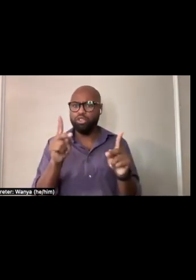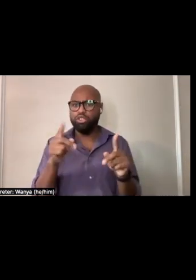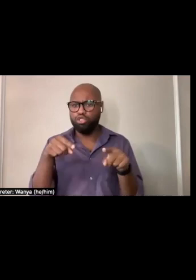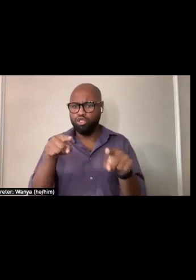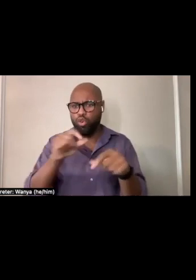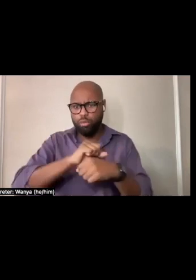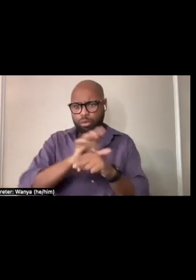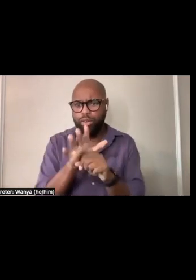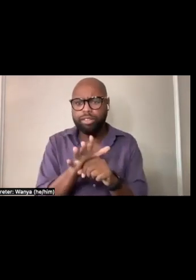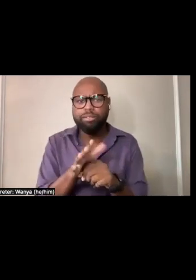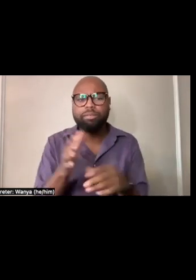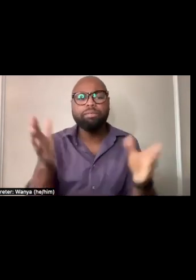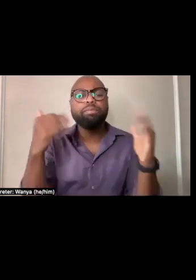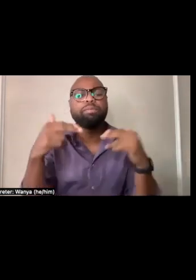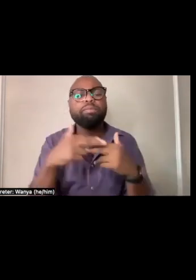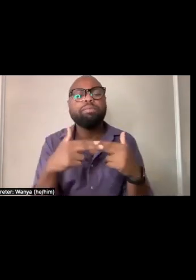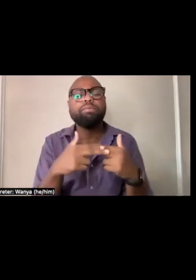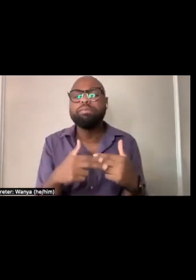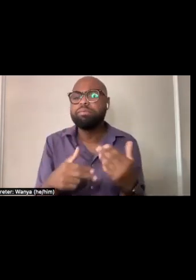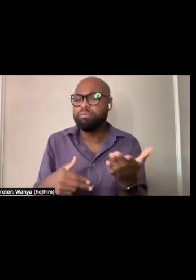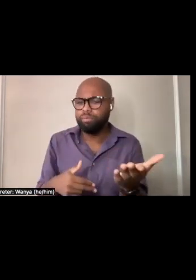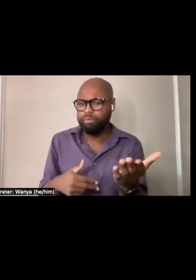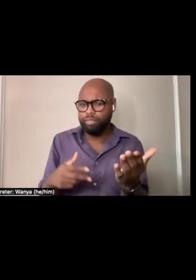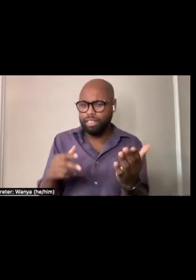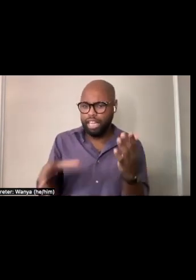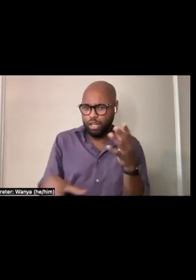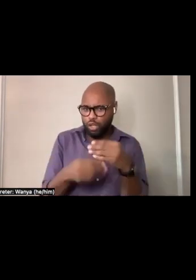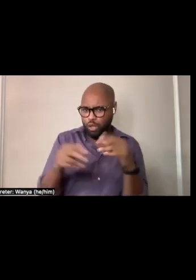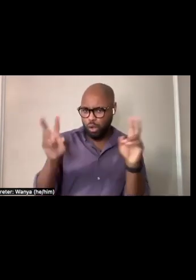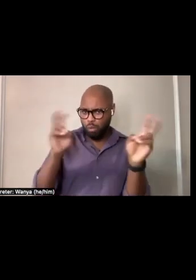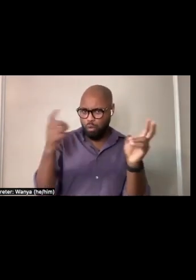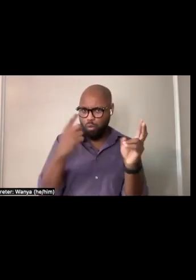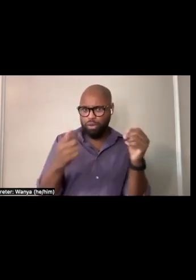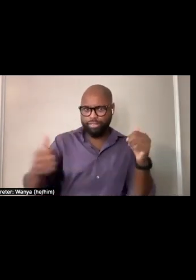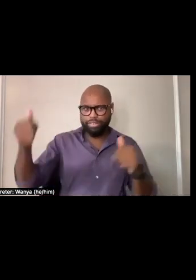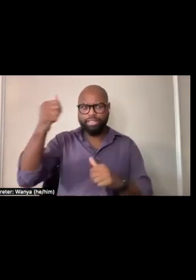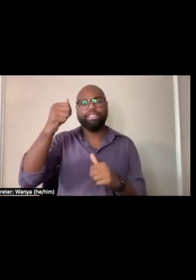a quote from one of the senior program executives that I